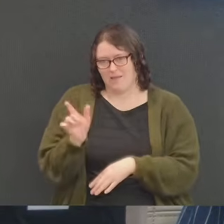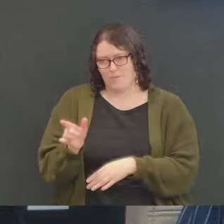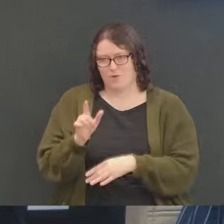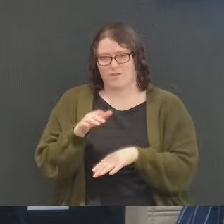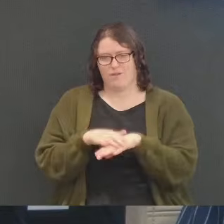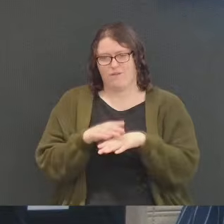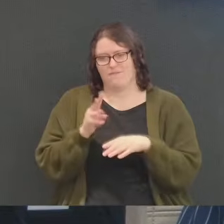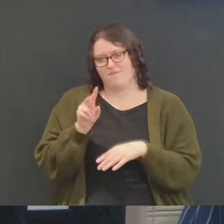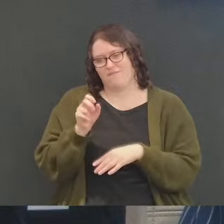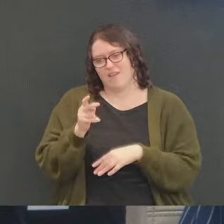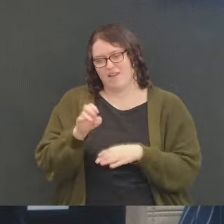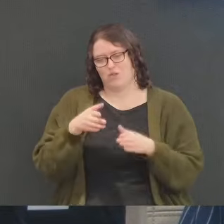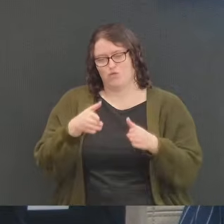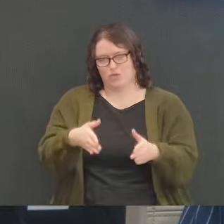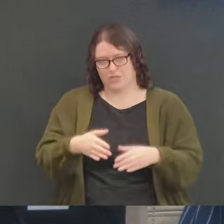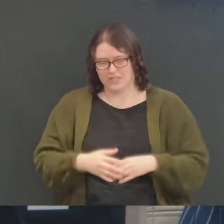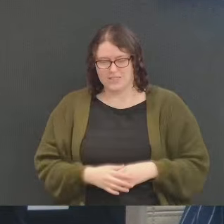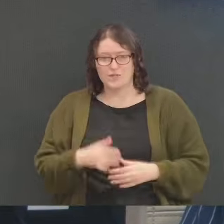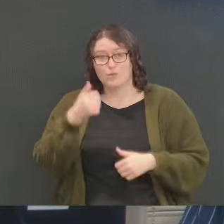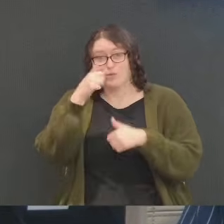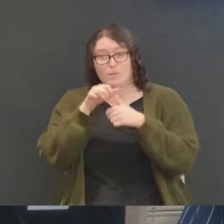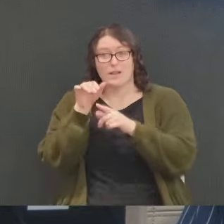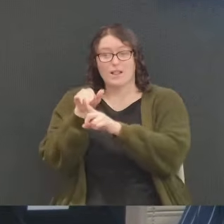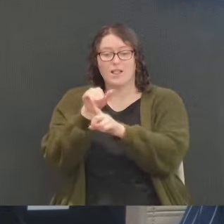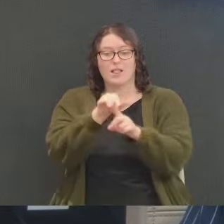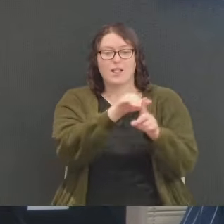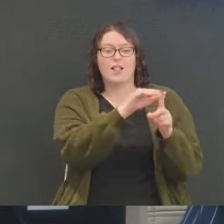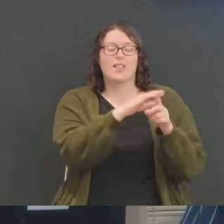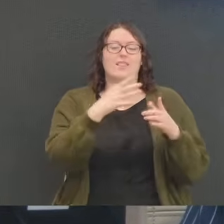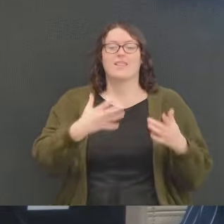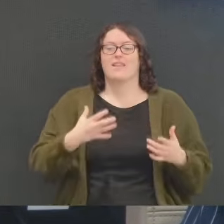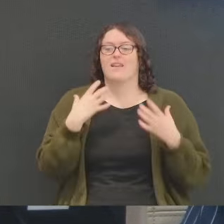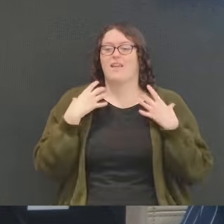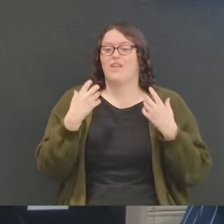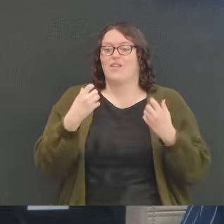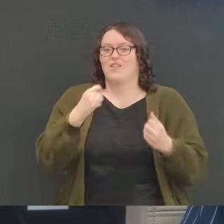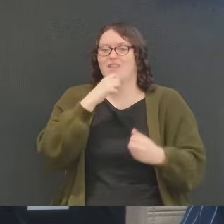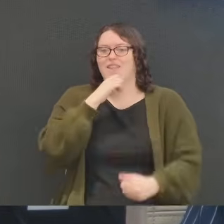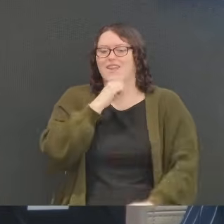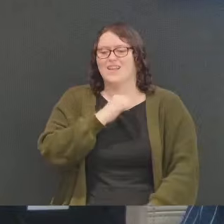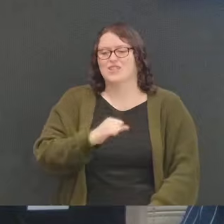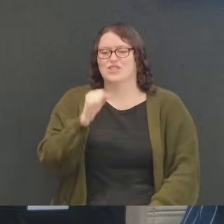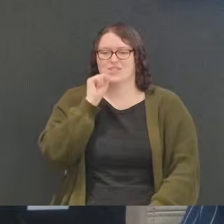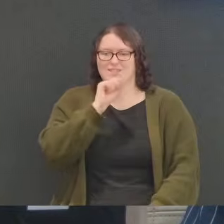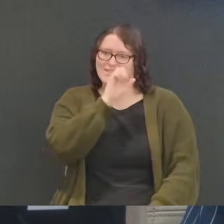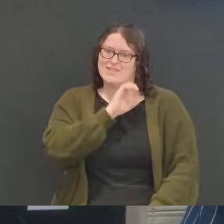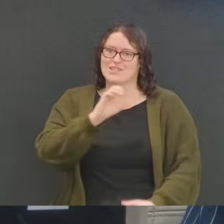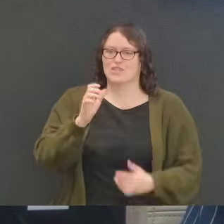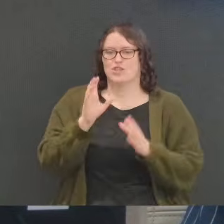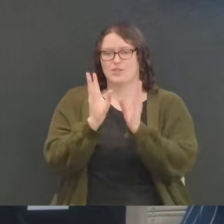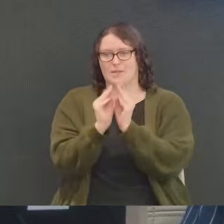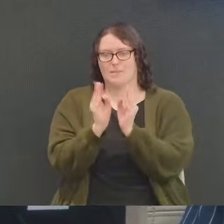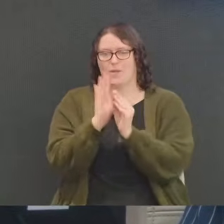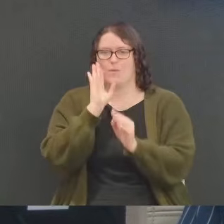I want to remind everybody that the Healthy Aging Senior Summit will take place on Wednesday,